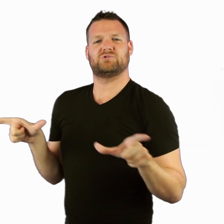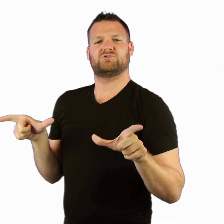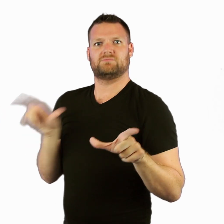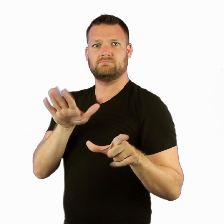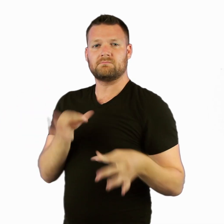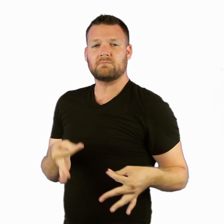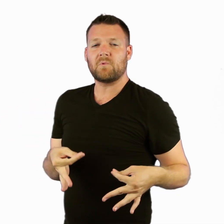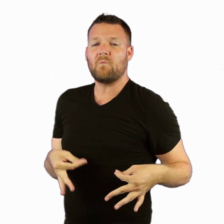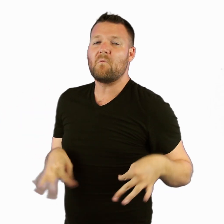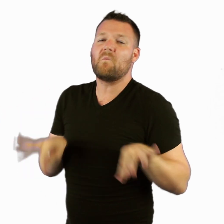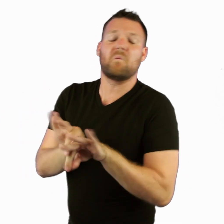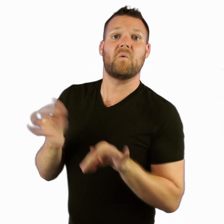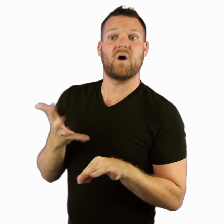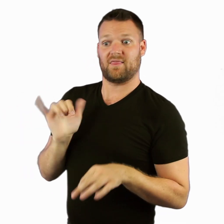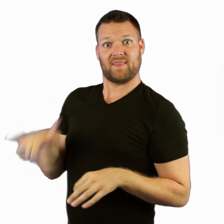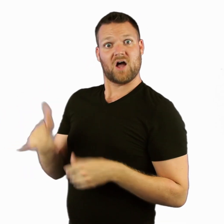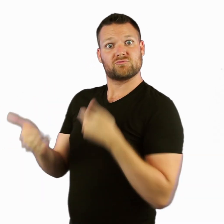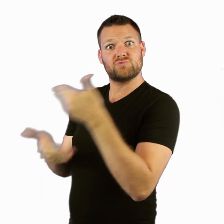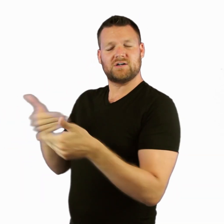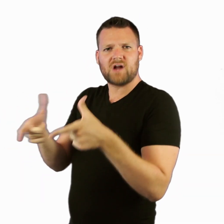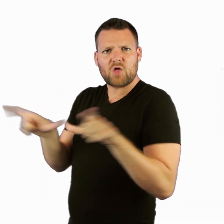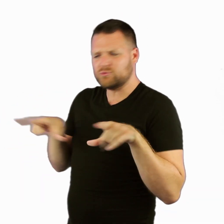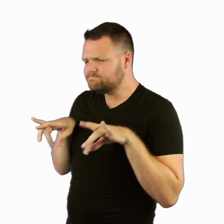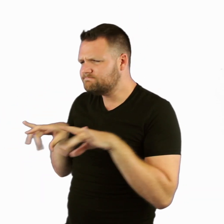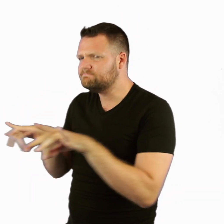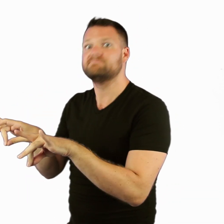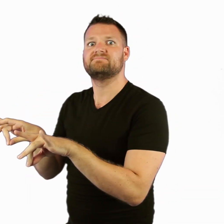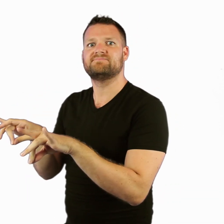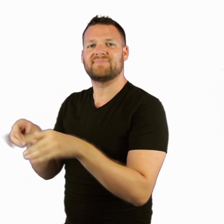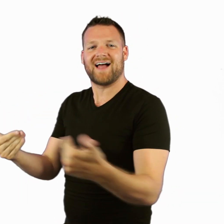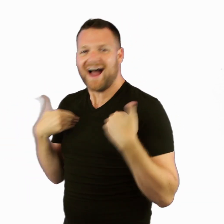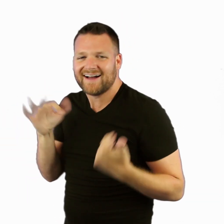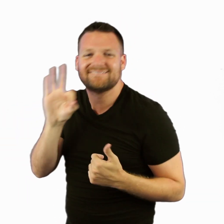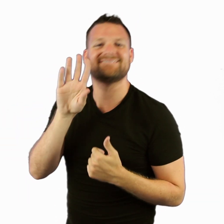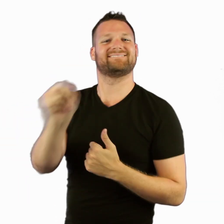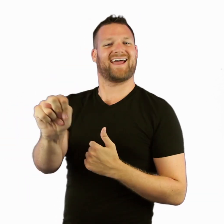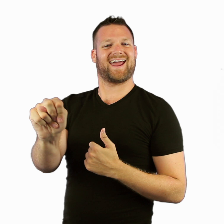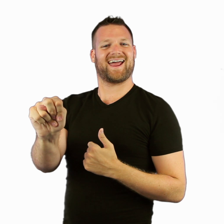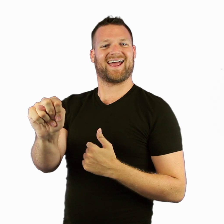Most importantly, we want the process of language learning to be fun!